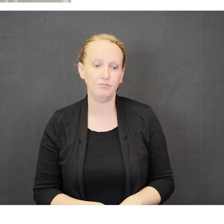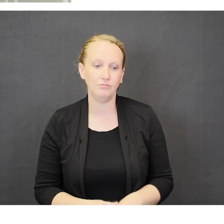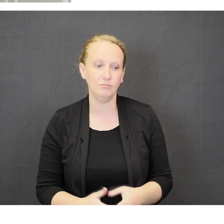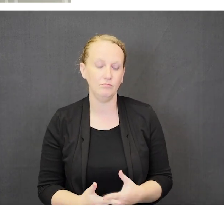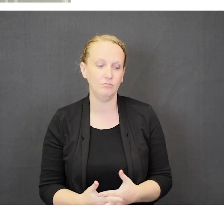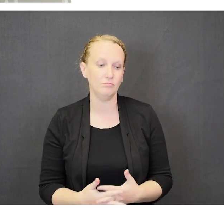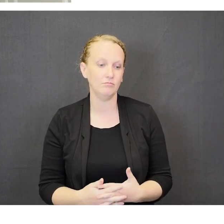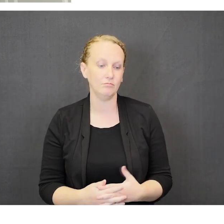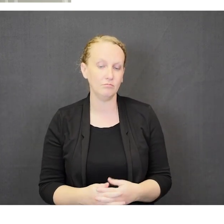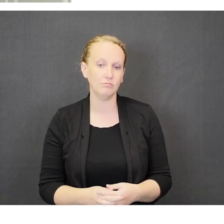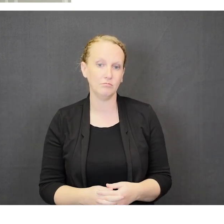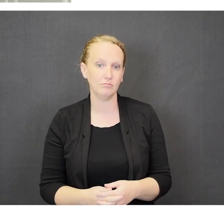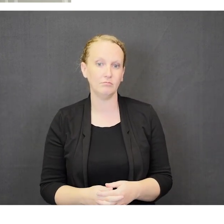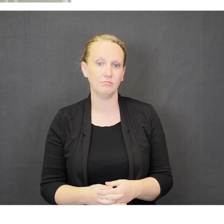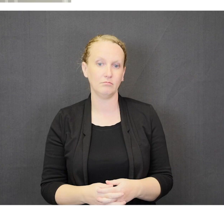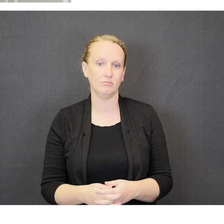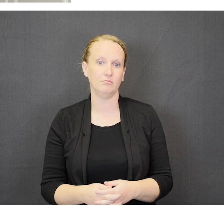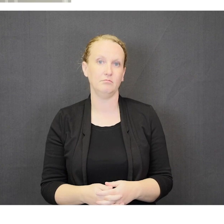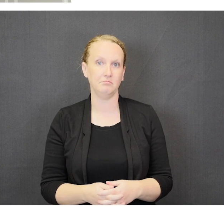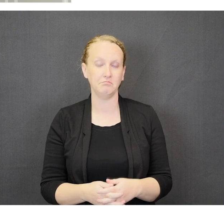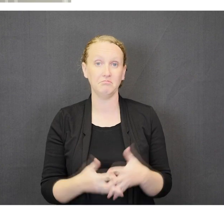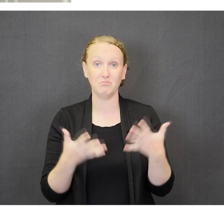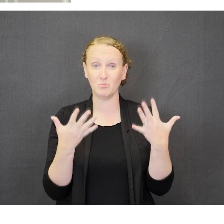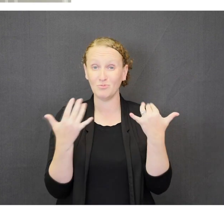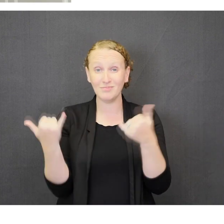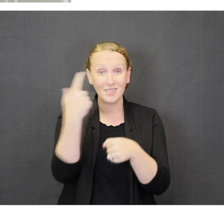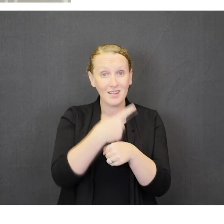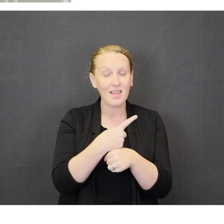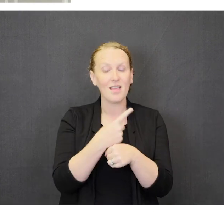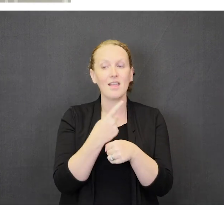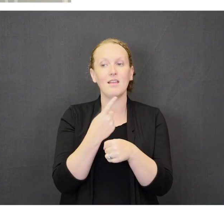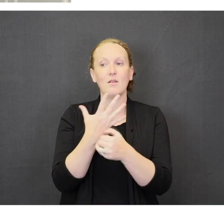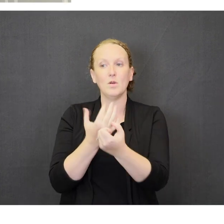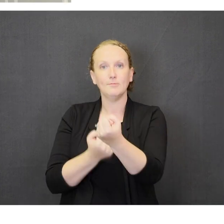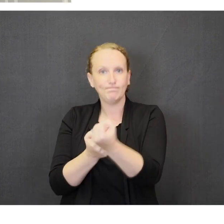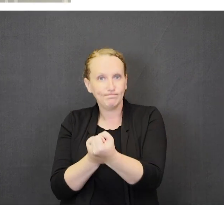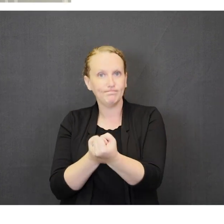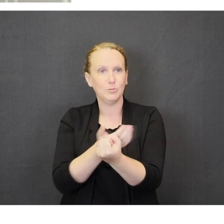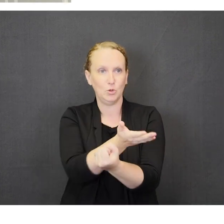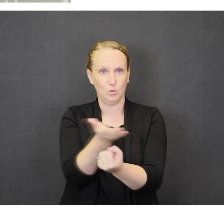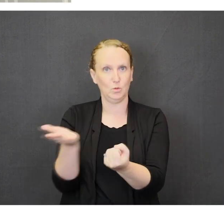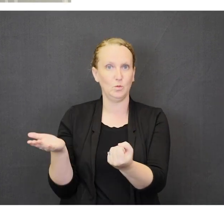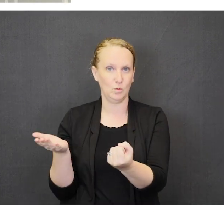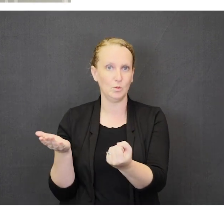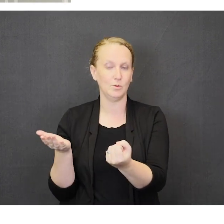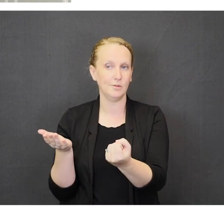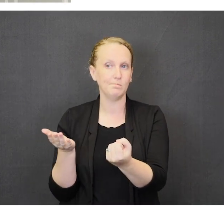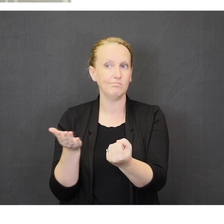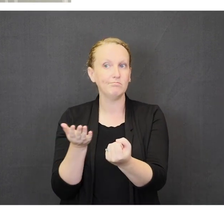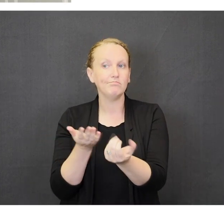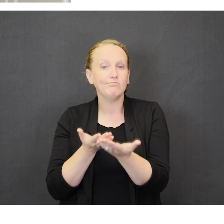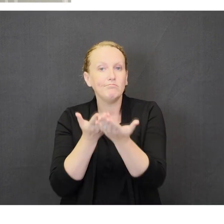them or not. So I wanted just to support you. I wanted to offer a little bit of